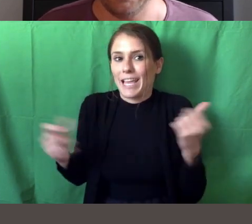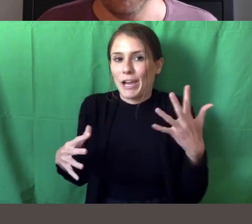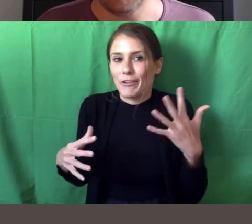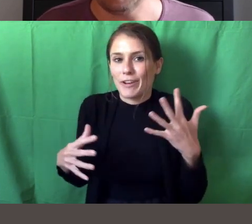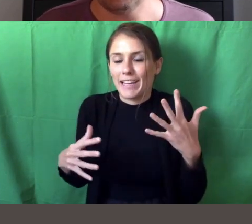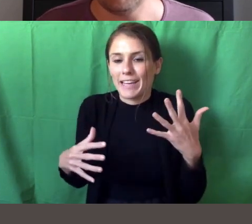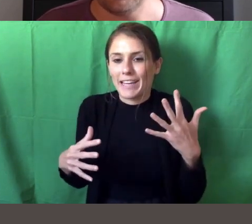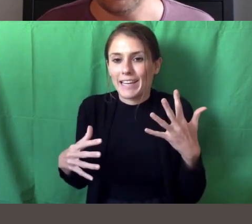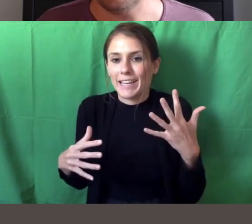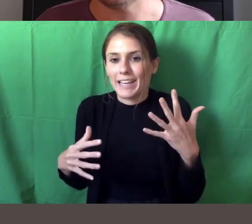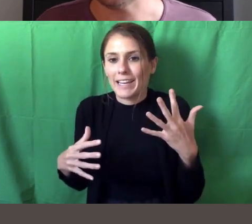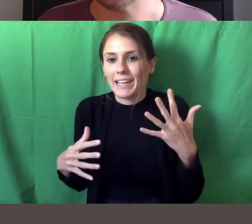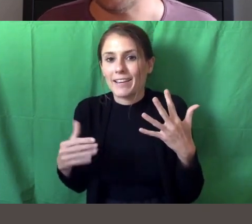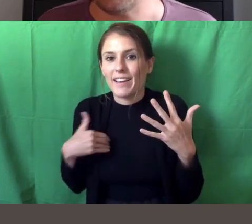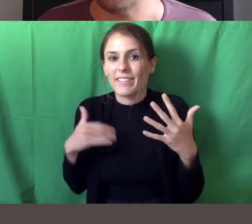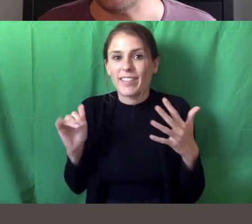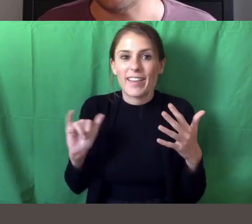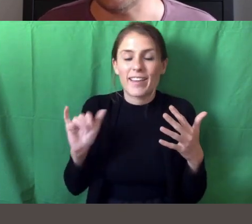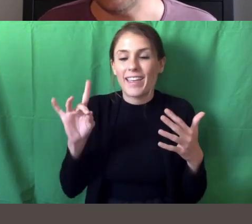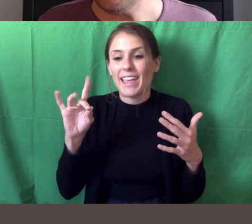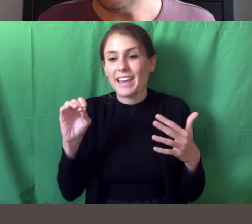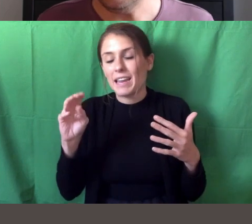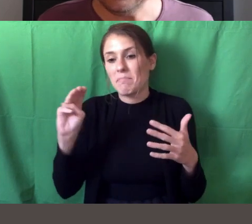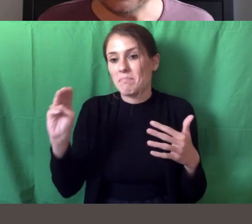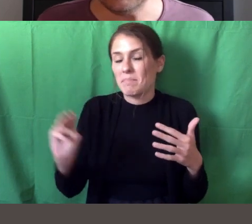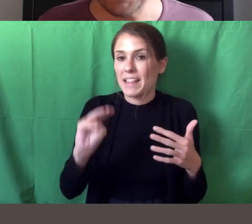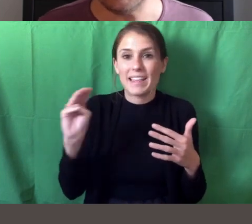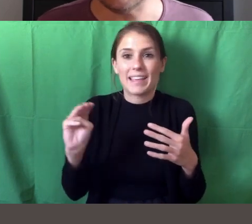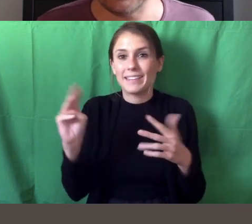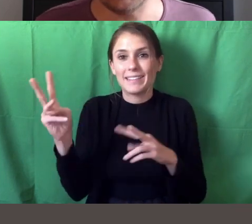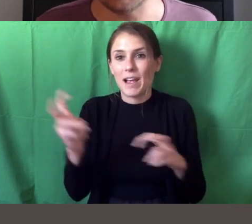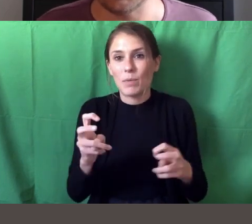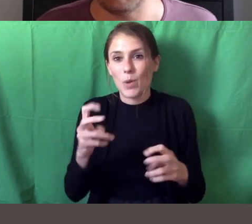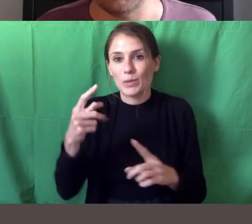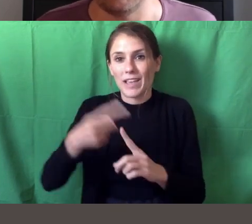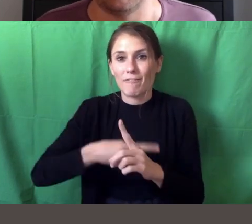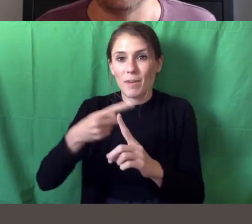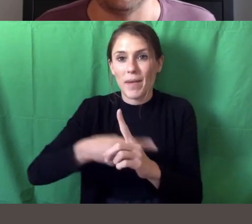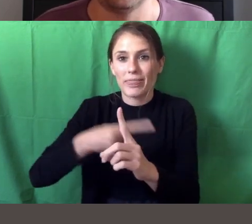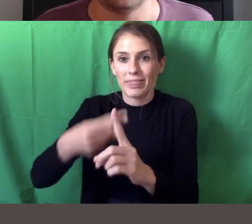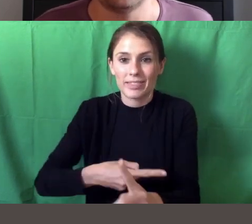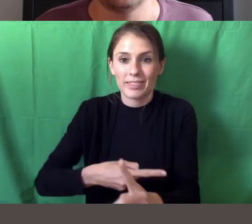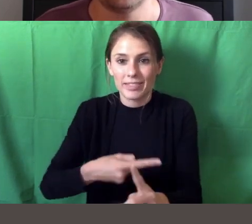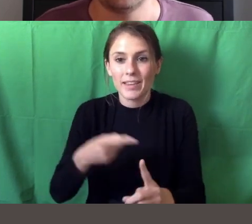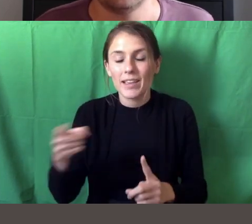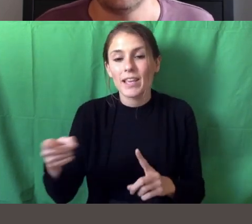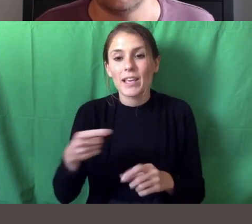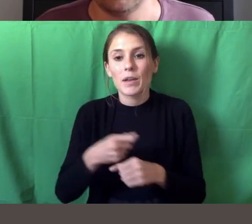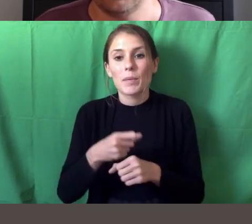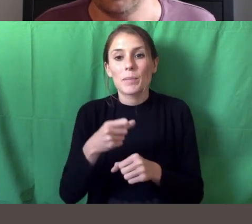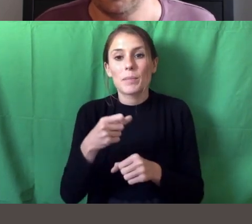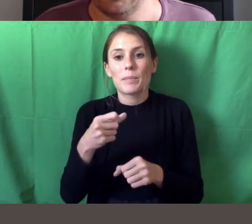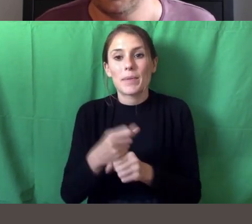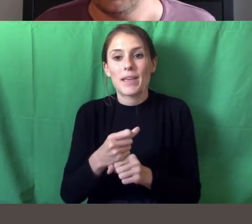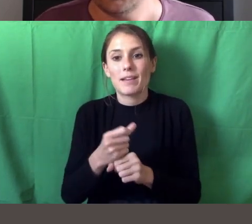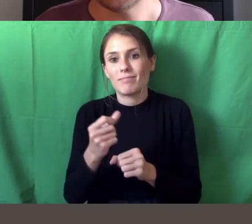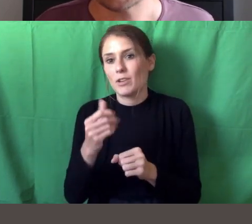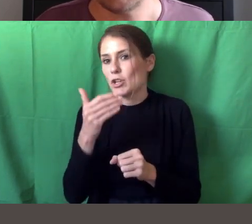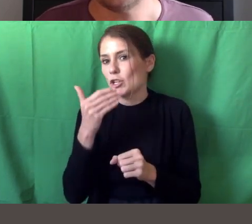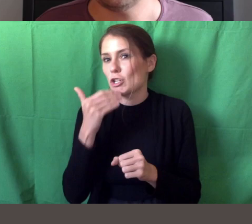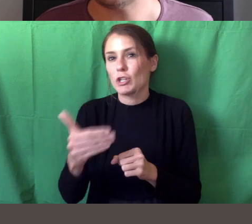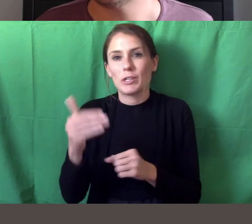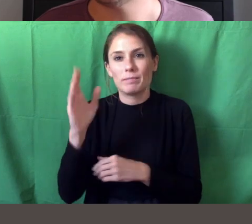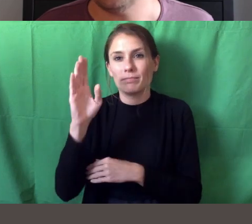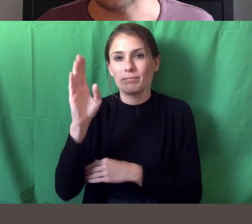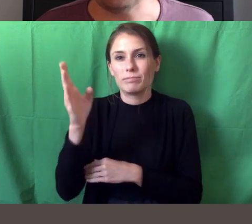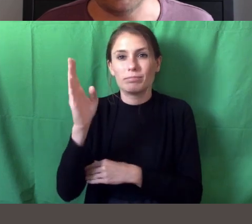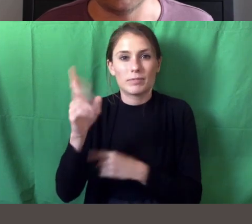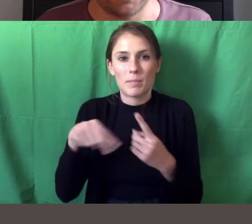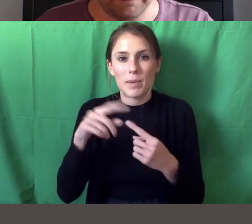And this is even more scary, as virtualenv has like 80 million downloads a month. He